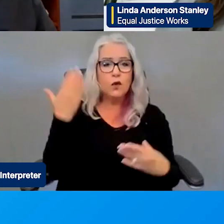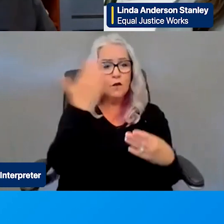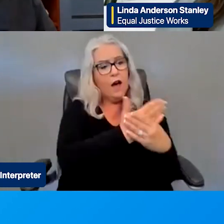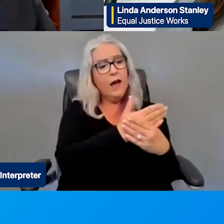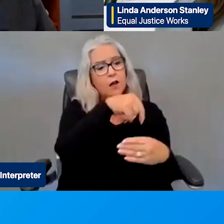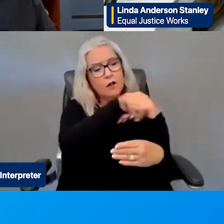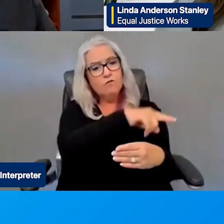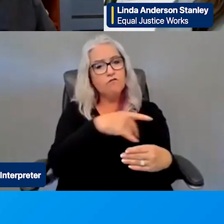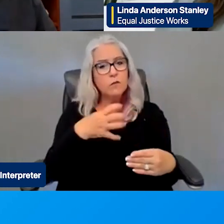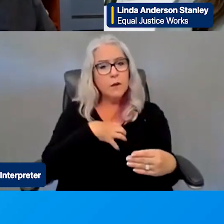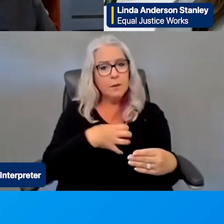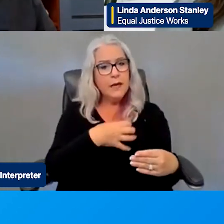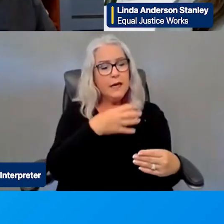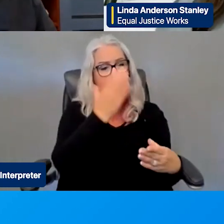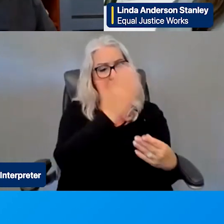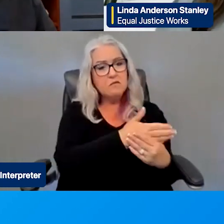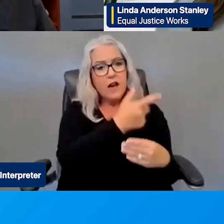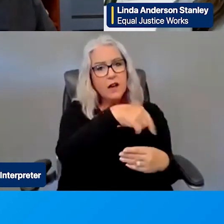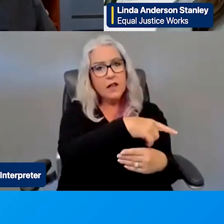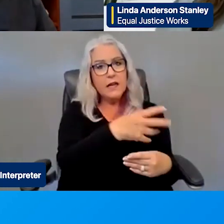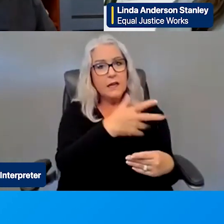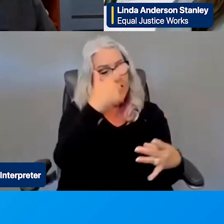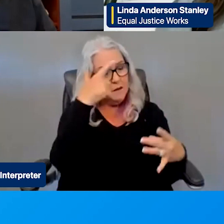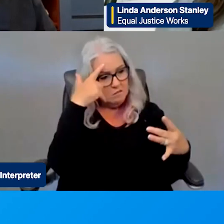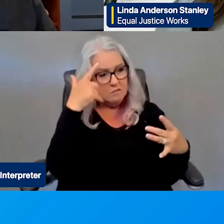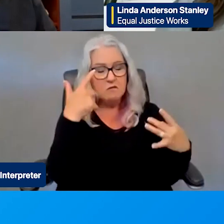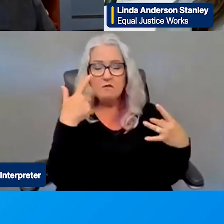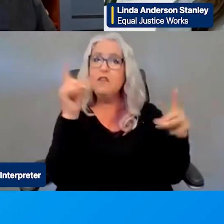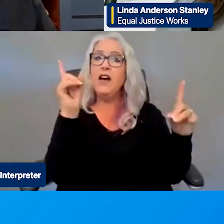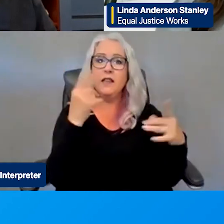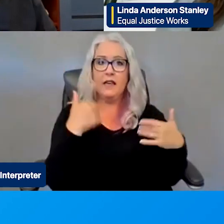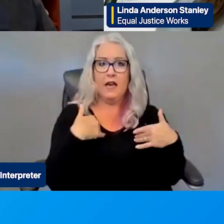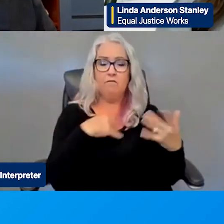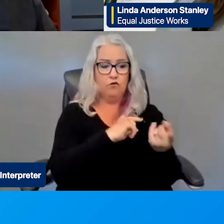voluntary reconciliation agreement. To finally have some changes to policies, that is amazing.